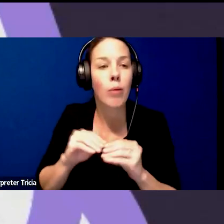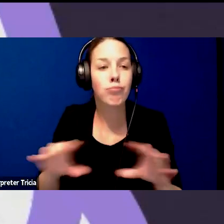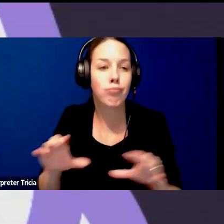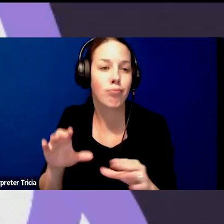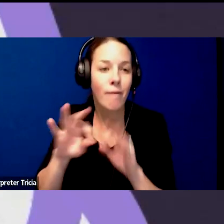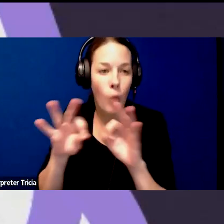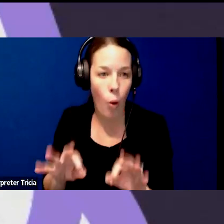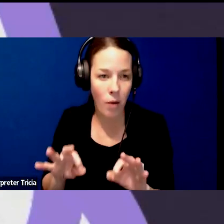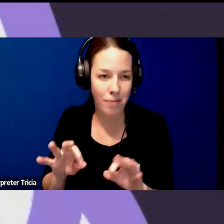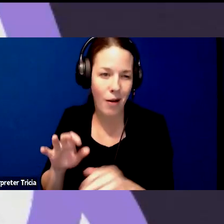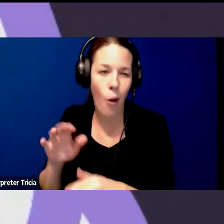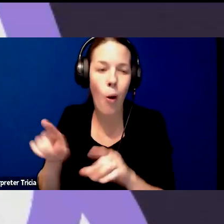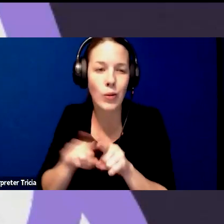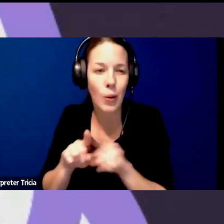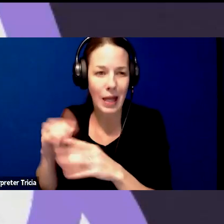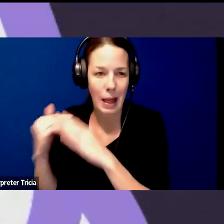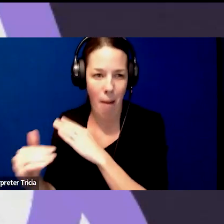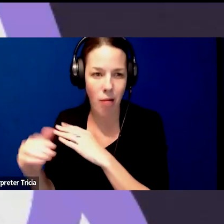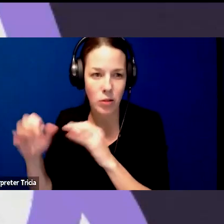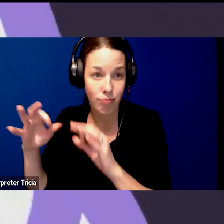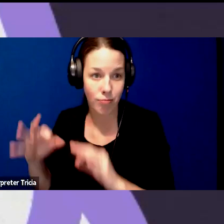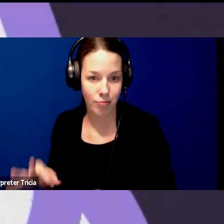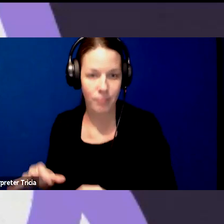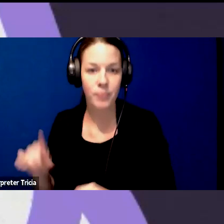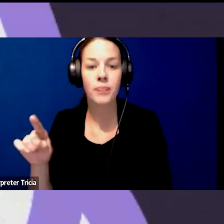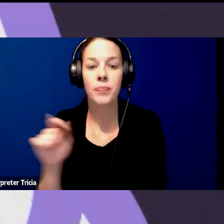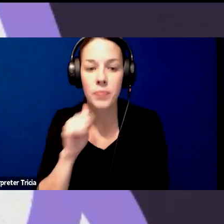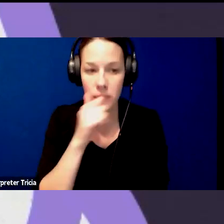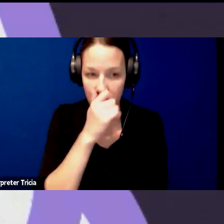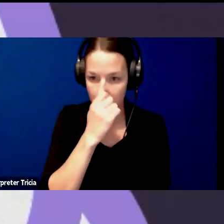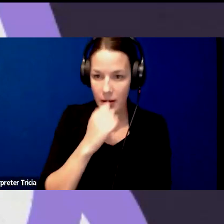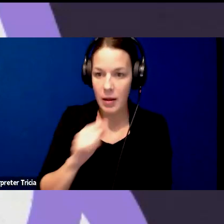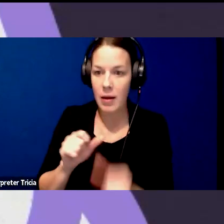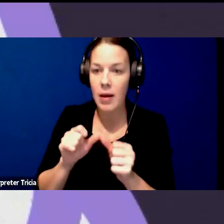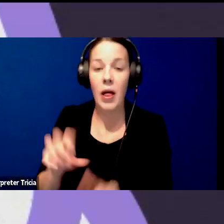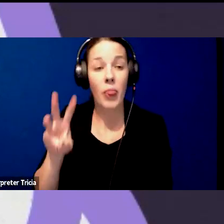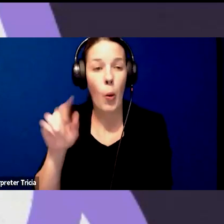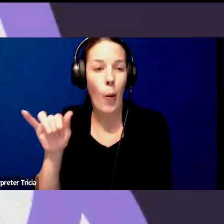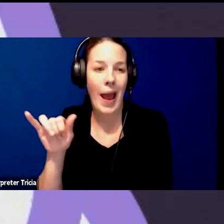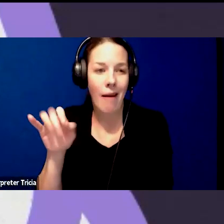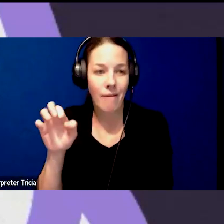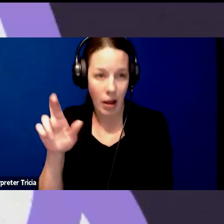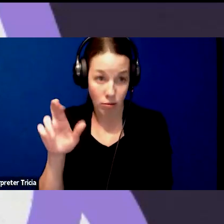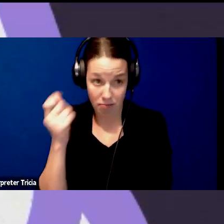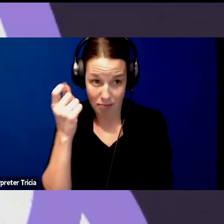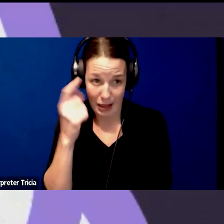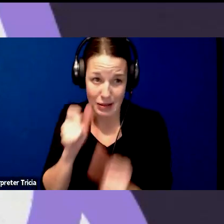email as a way to provide feedback on the Wayfinder. This is a continuous process and we are always happy to connect,